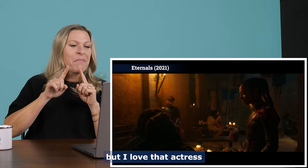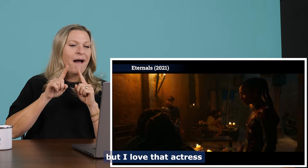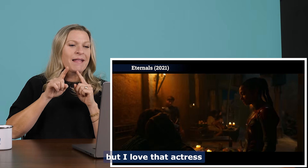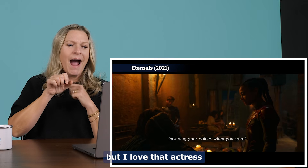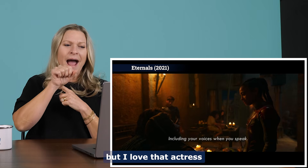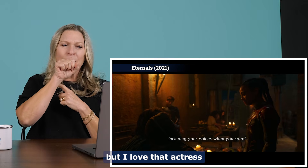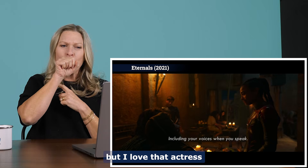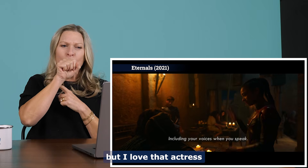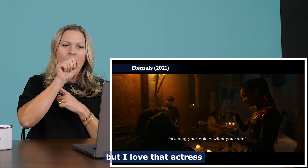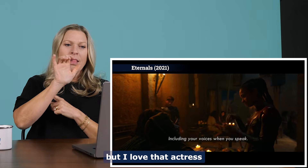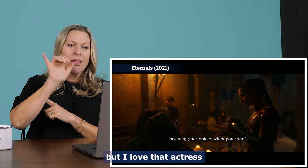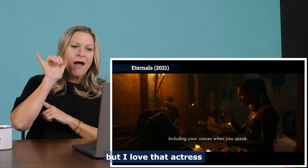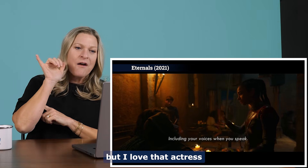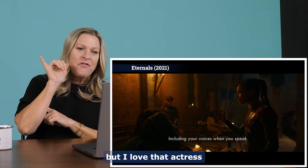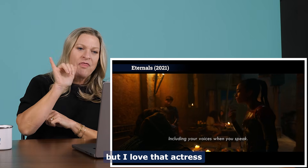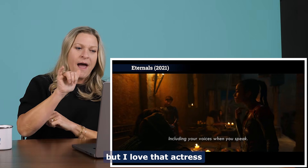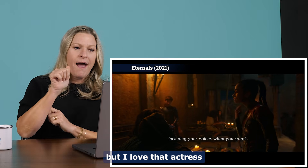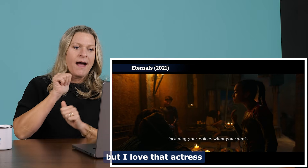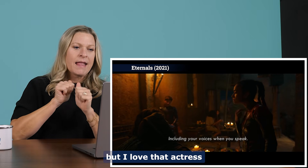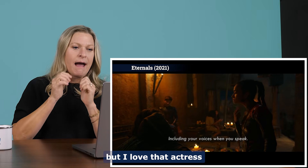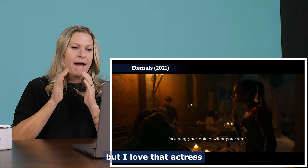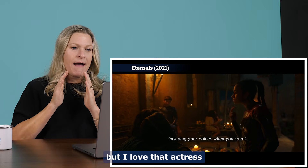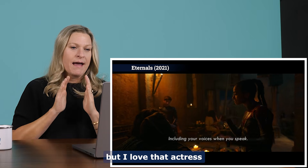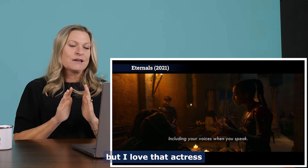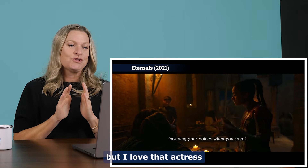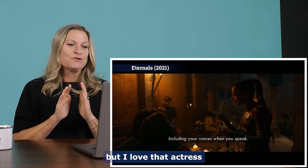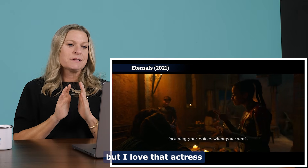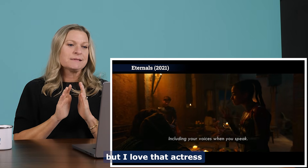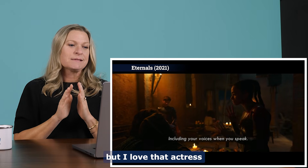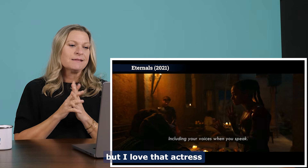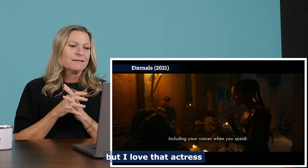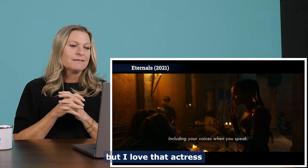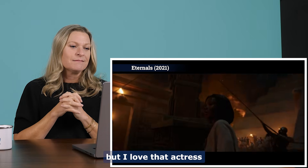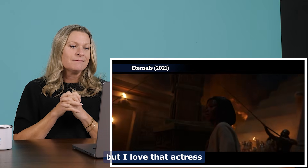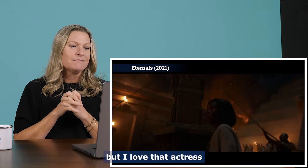but I love that actress